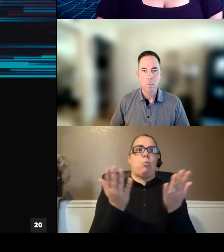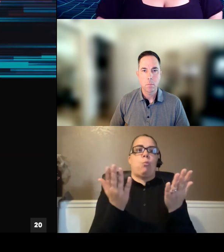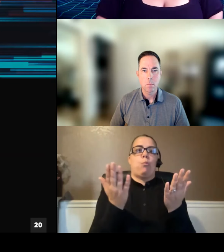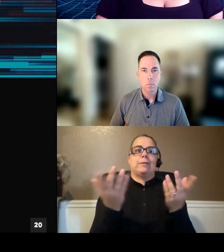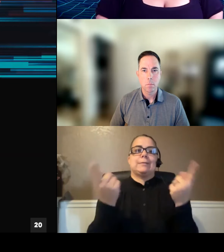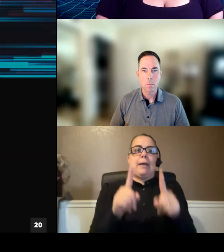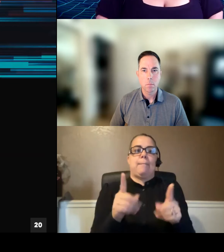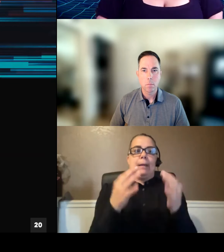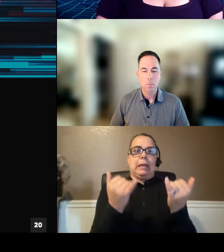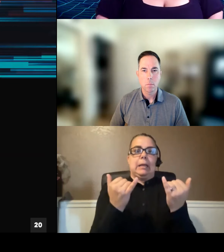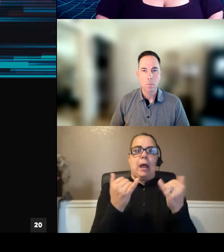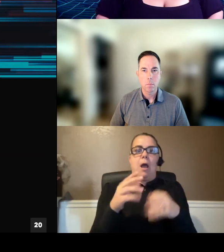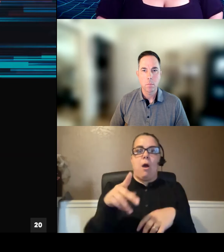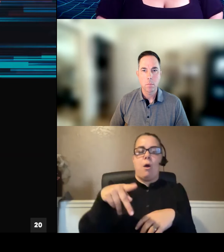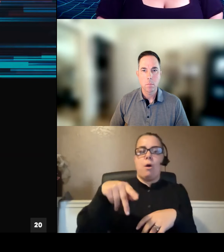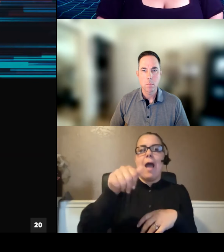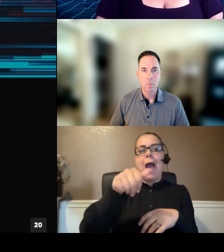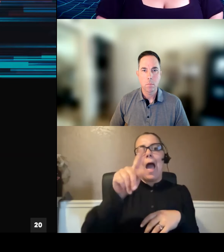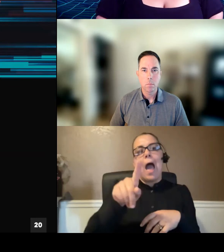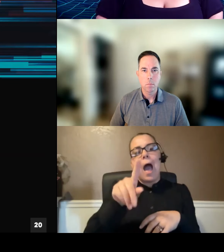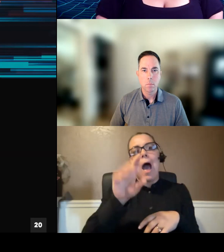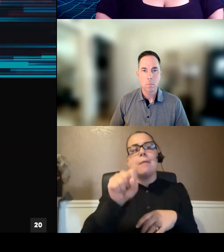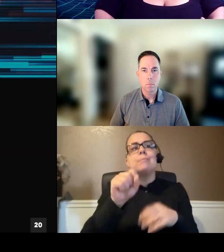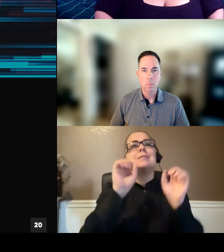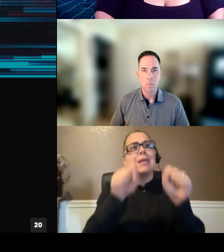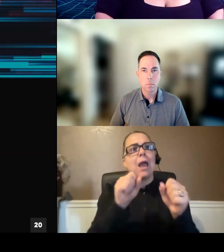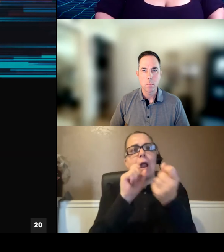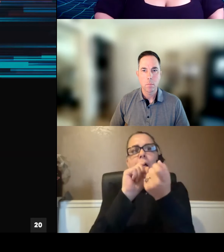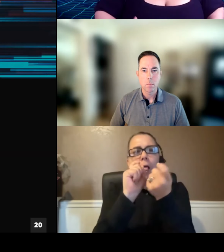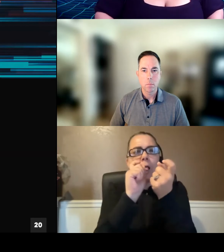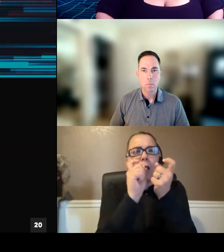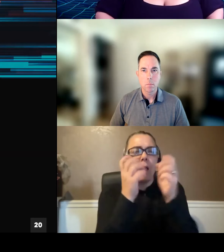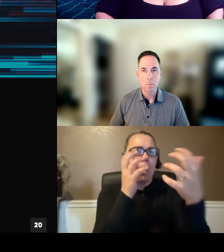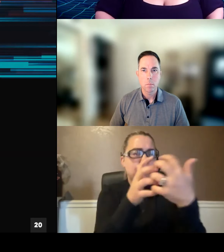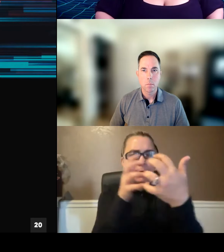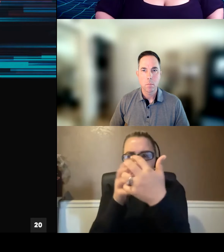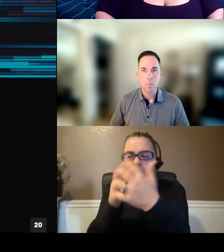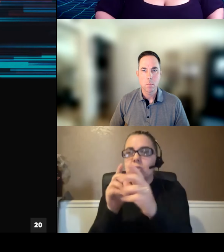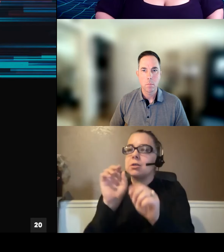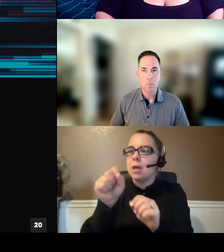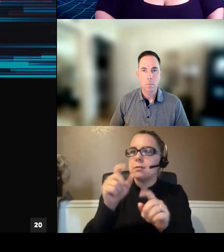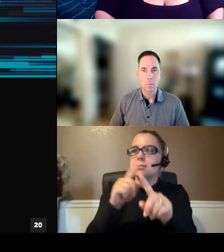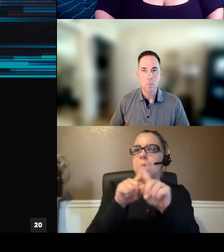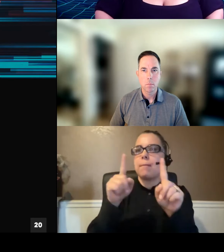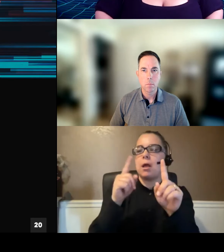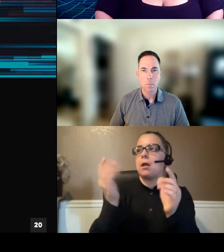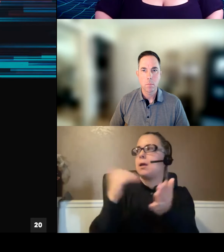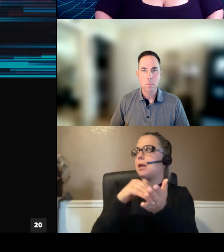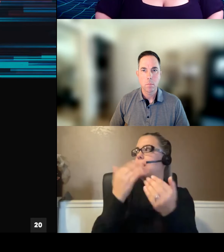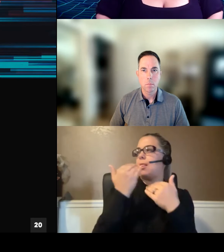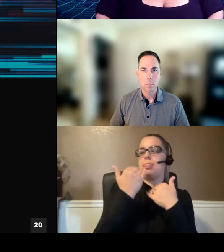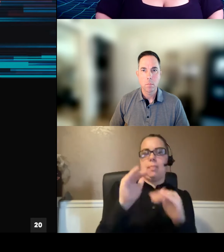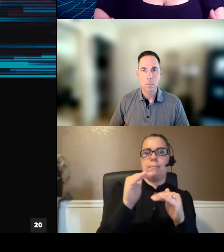very, they allow you to do so much. But that is limited. Those experiences are limited,